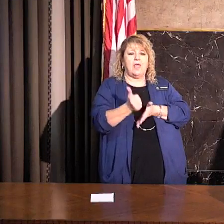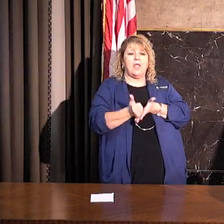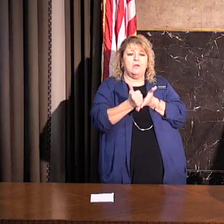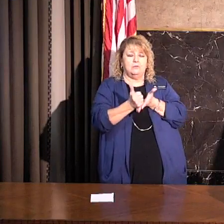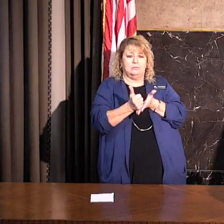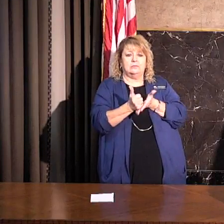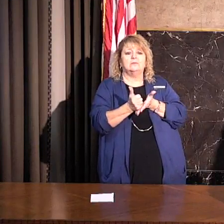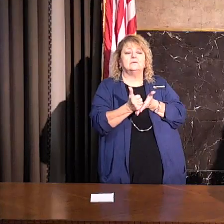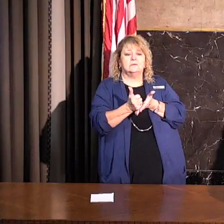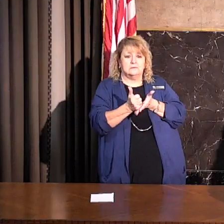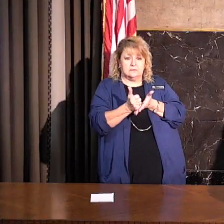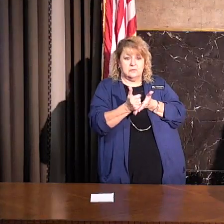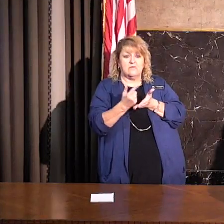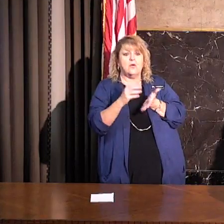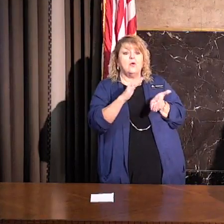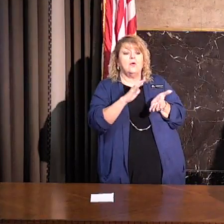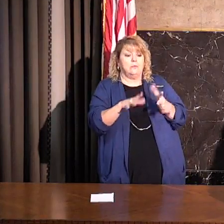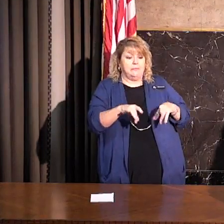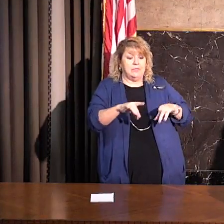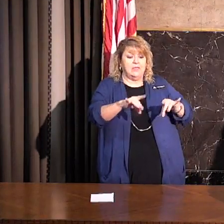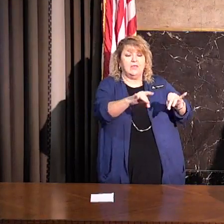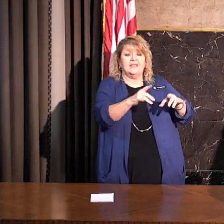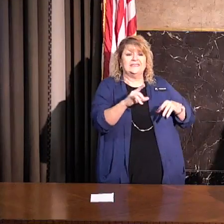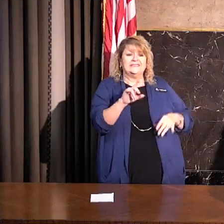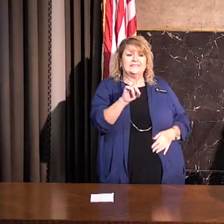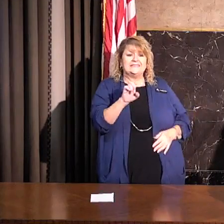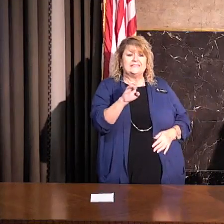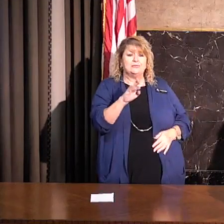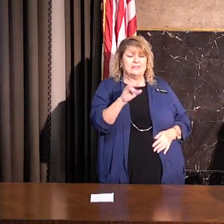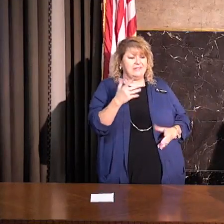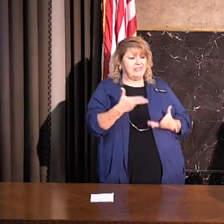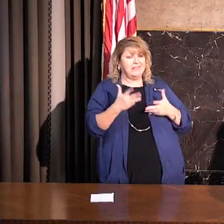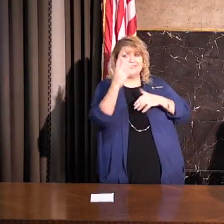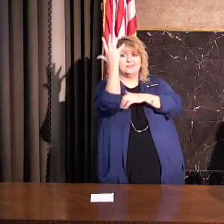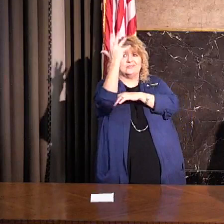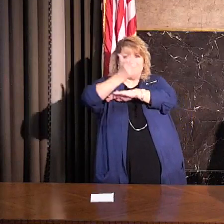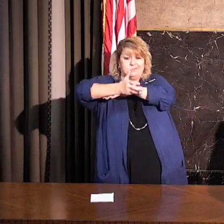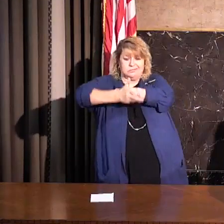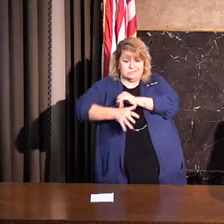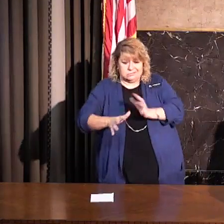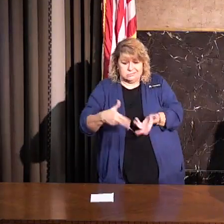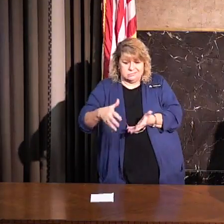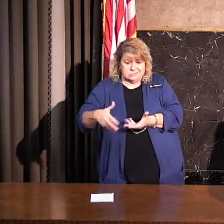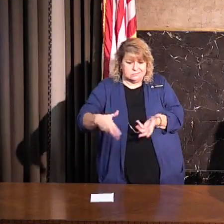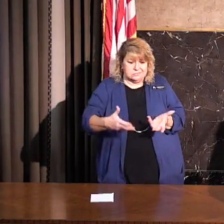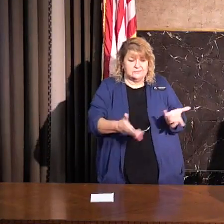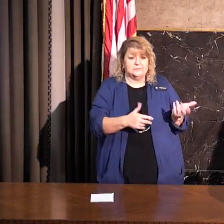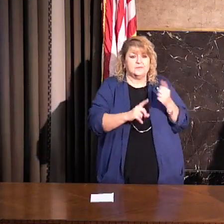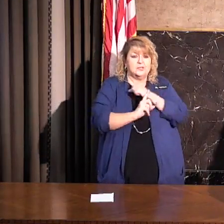debris, removal, and category B which is emergency protective